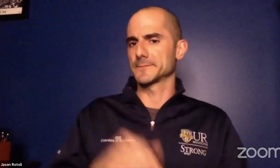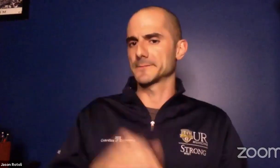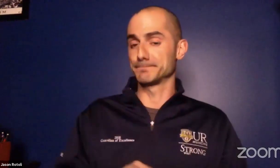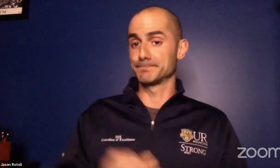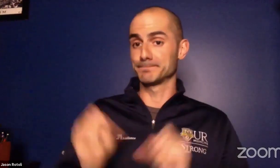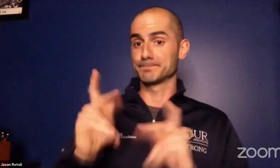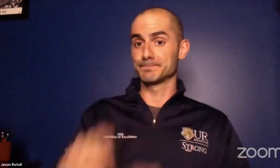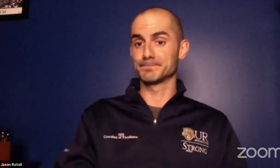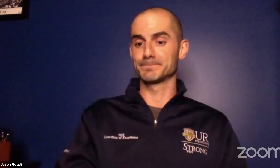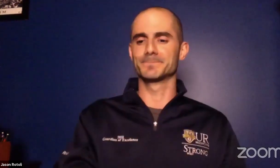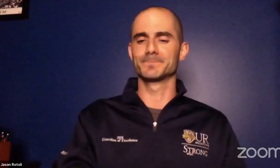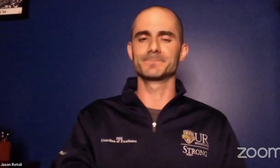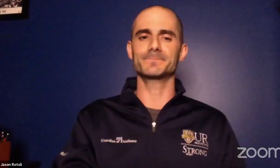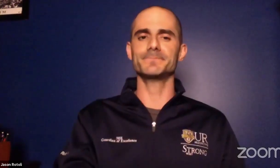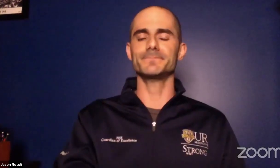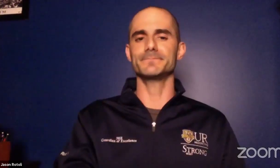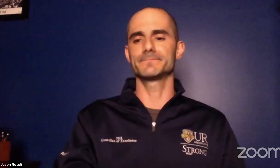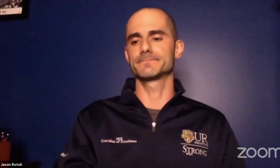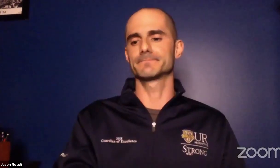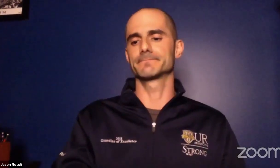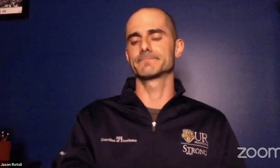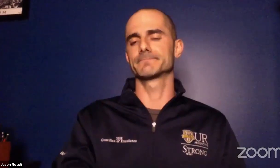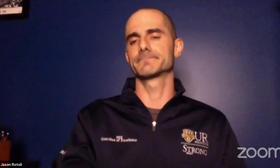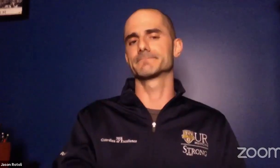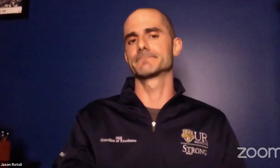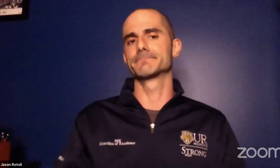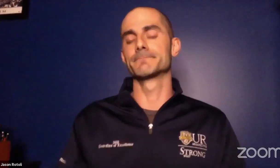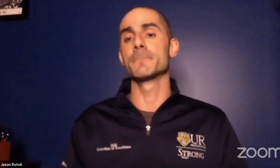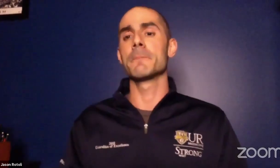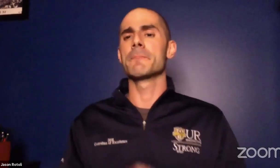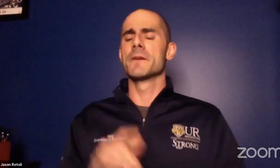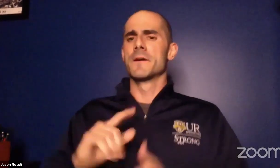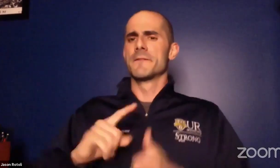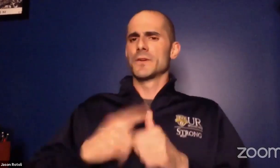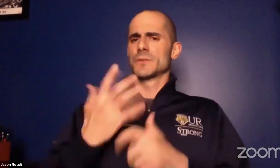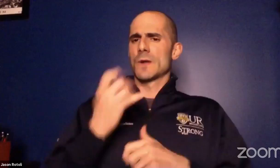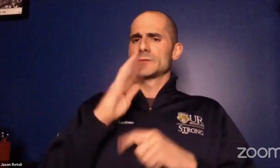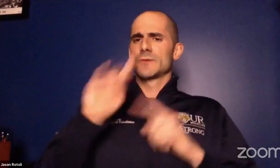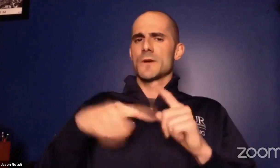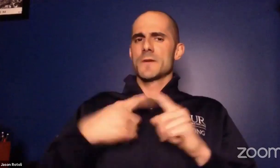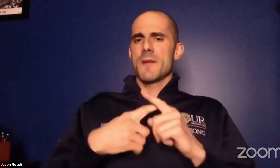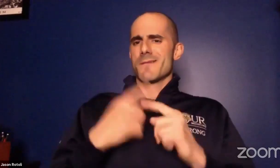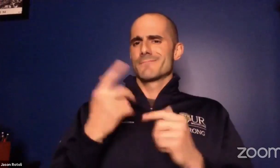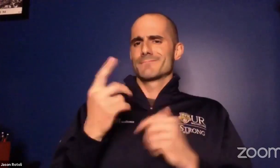the emergency room. And the difference between the emergency room or department and